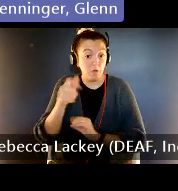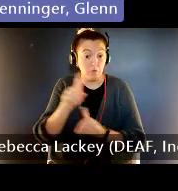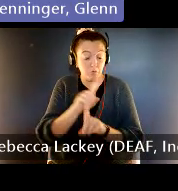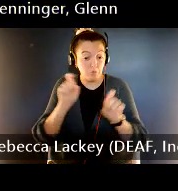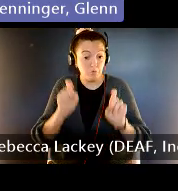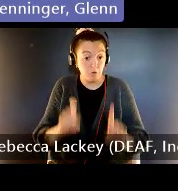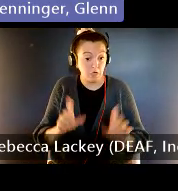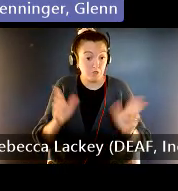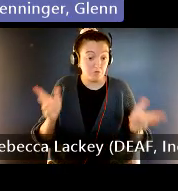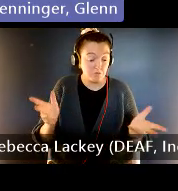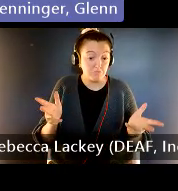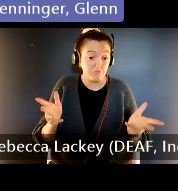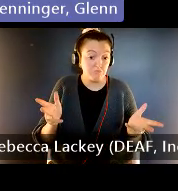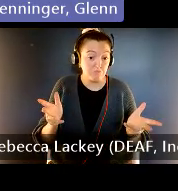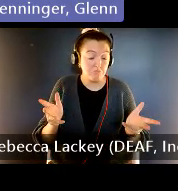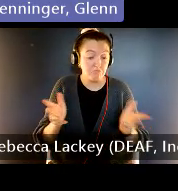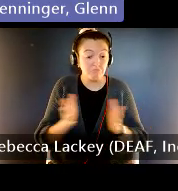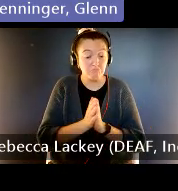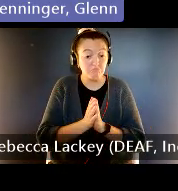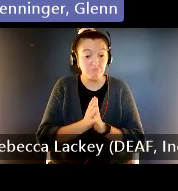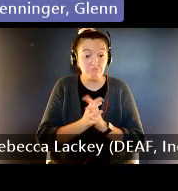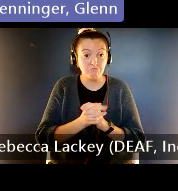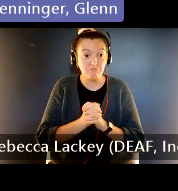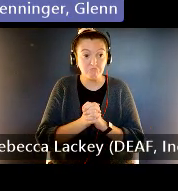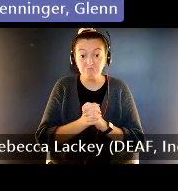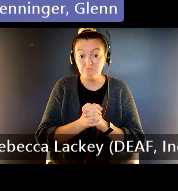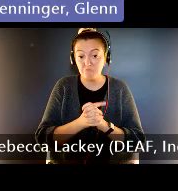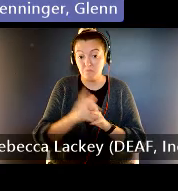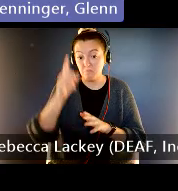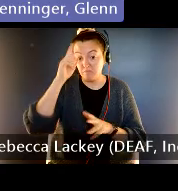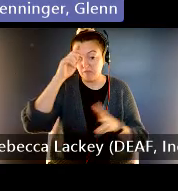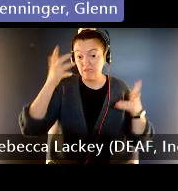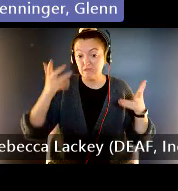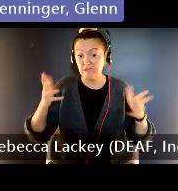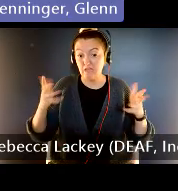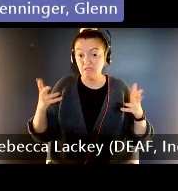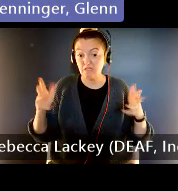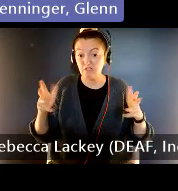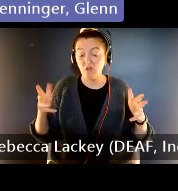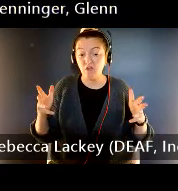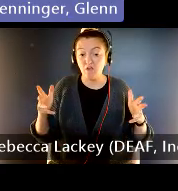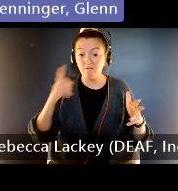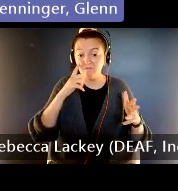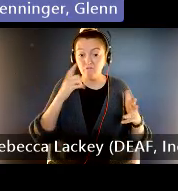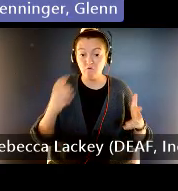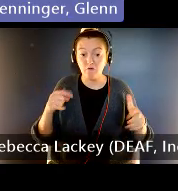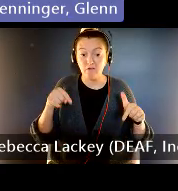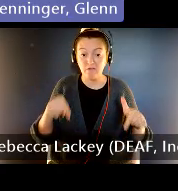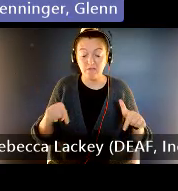I believe that is all we have for you folks. I'll give you one last chance.